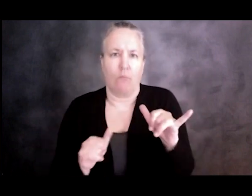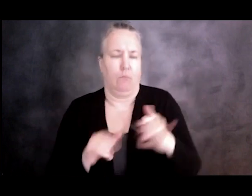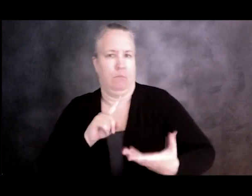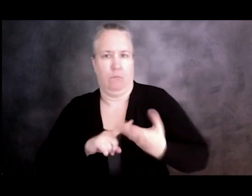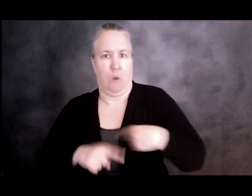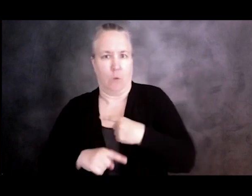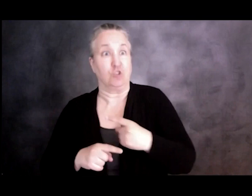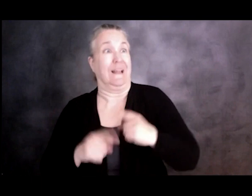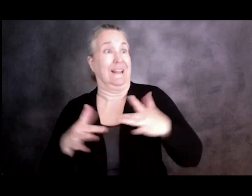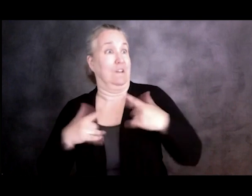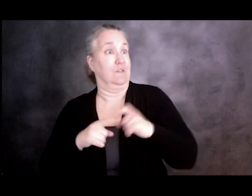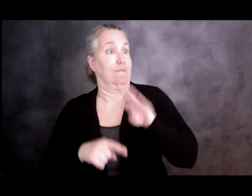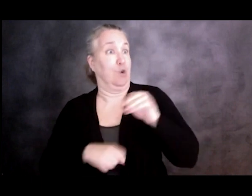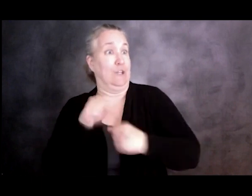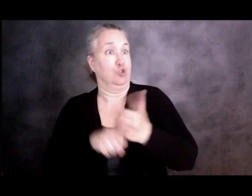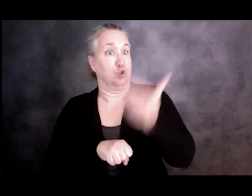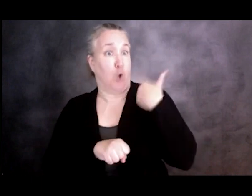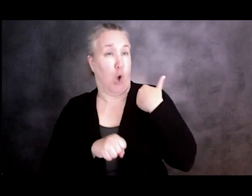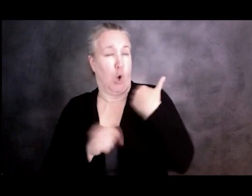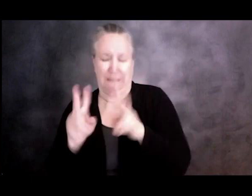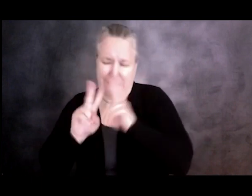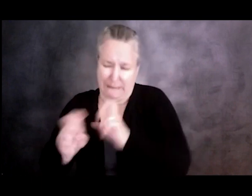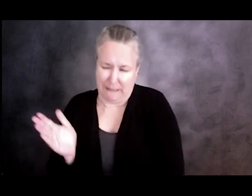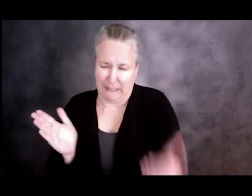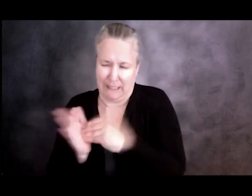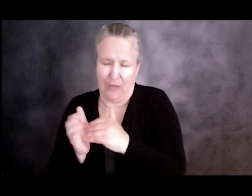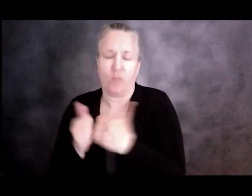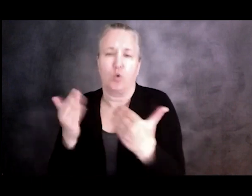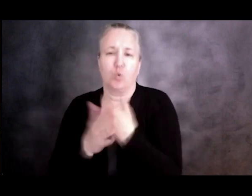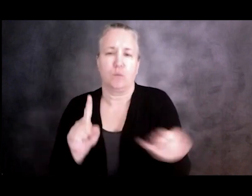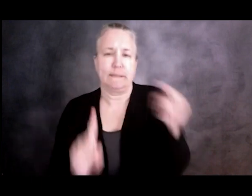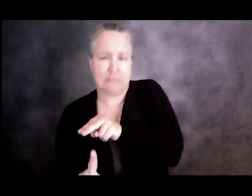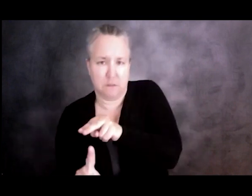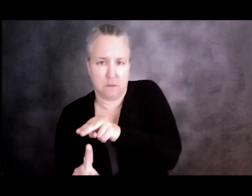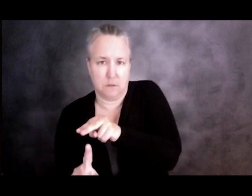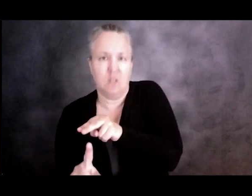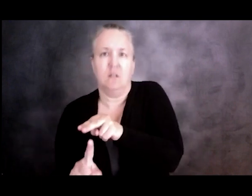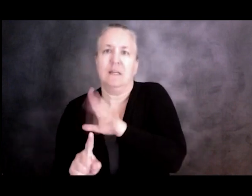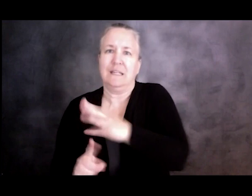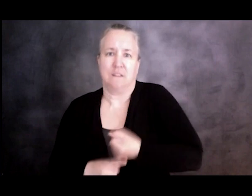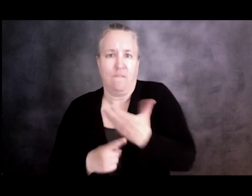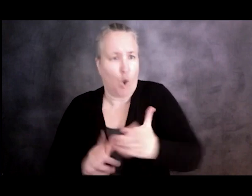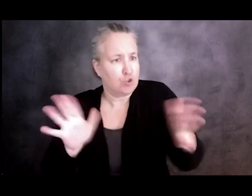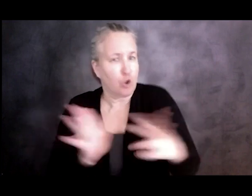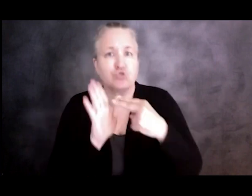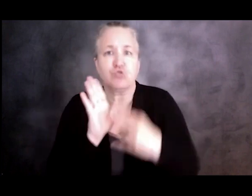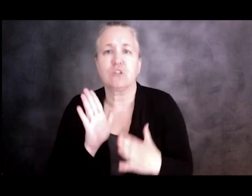years ago in a new light. His voice is refreshing and powerful as he urges readers to examine the legacy